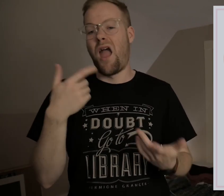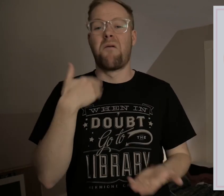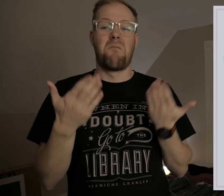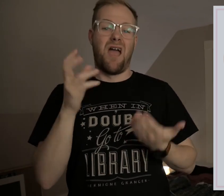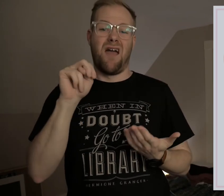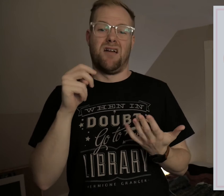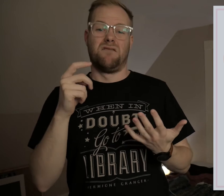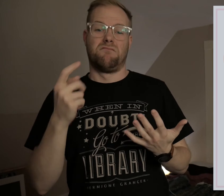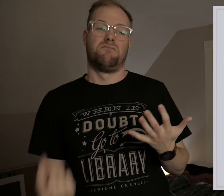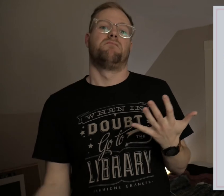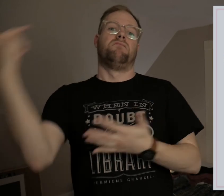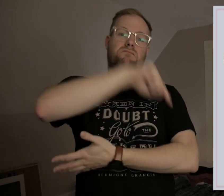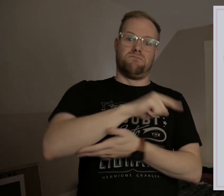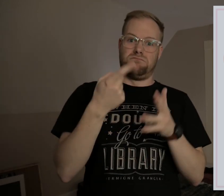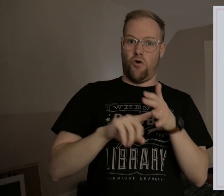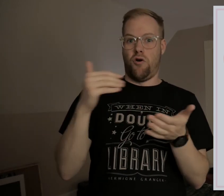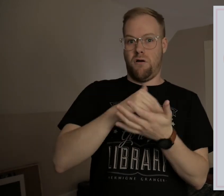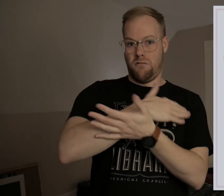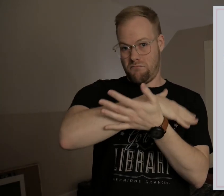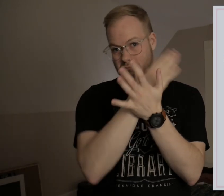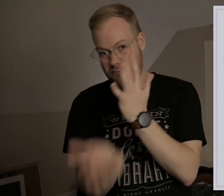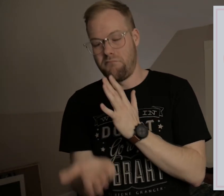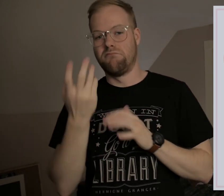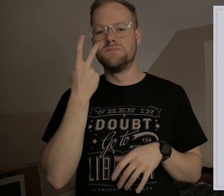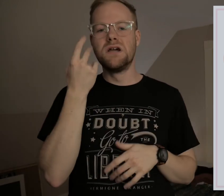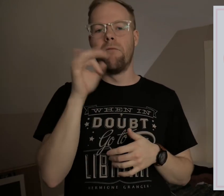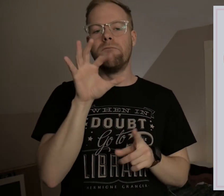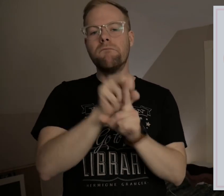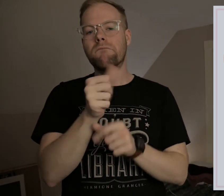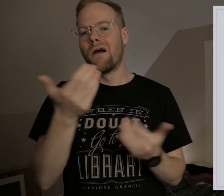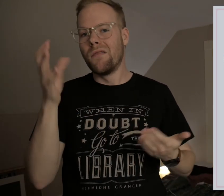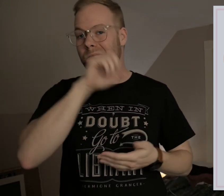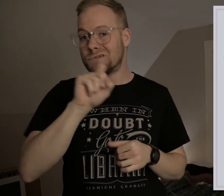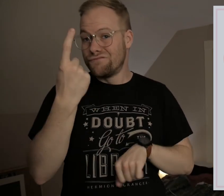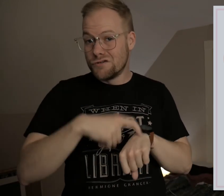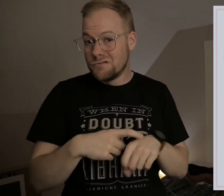I might even go back and reread all of them to see if I pick up on anything I missed the first time around.